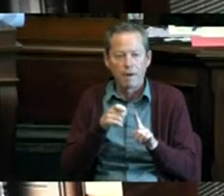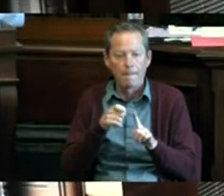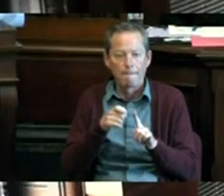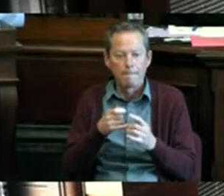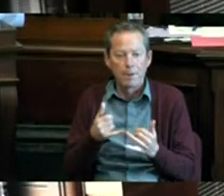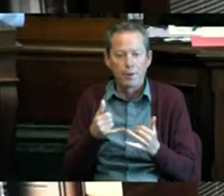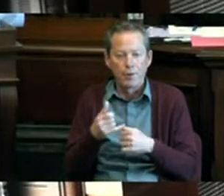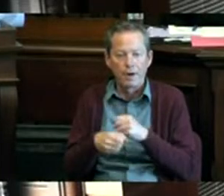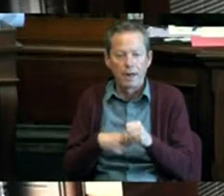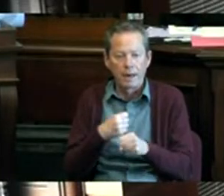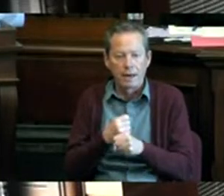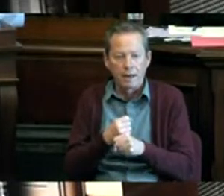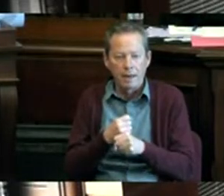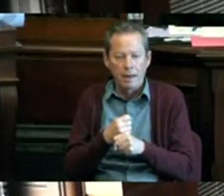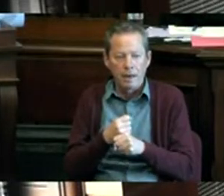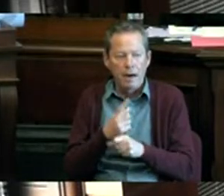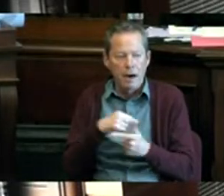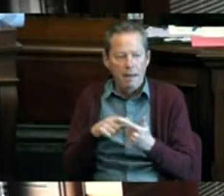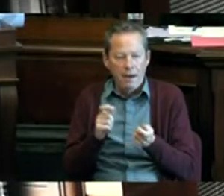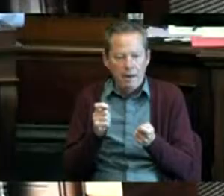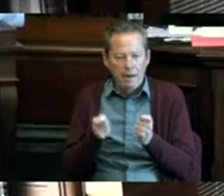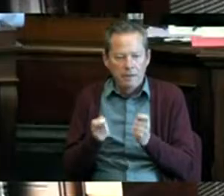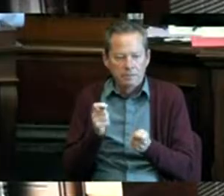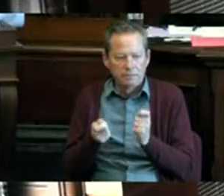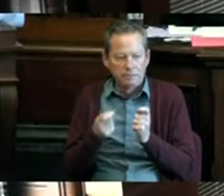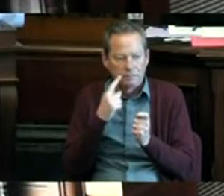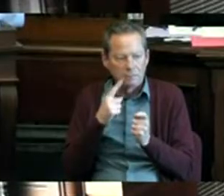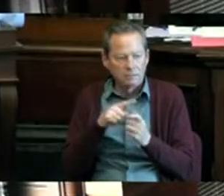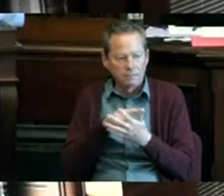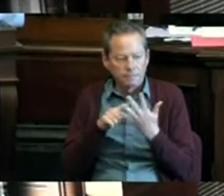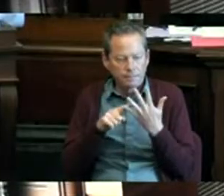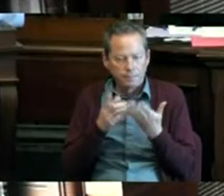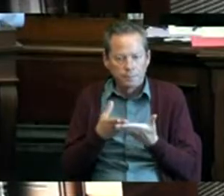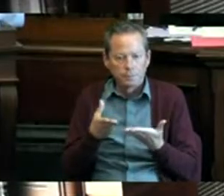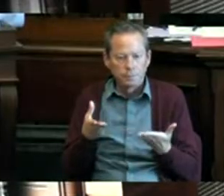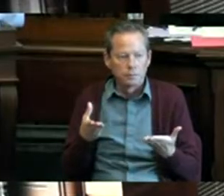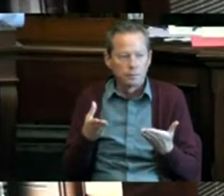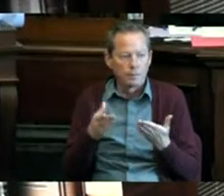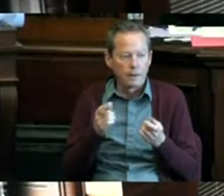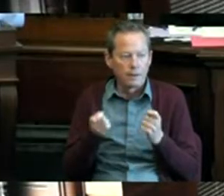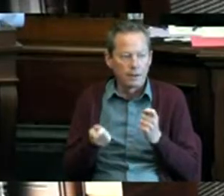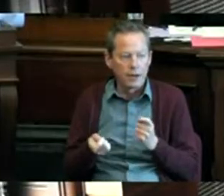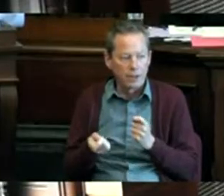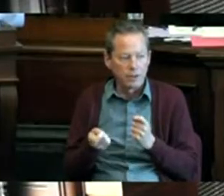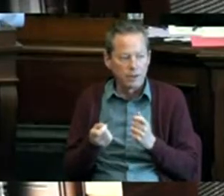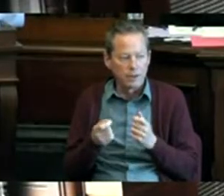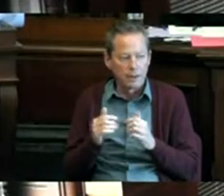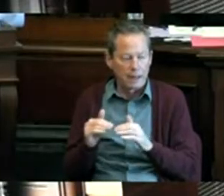starting value of the properties